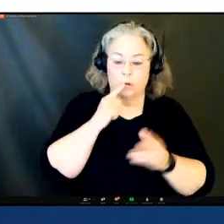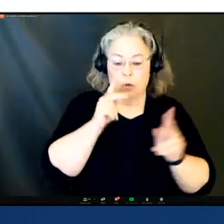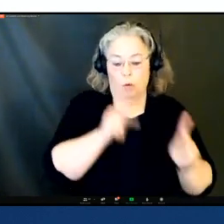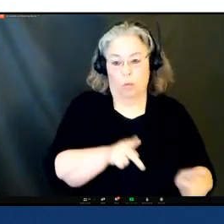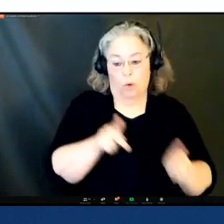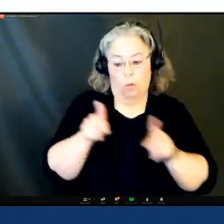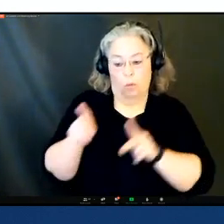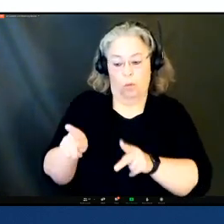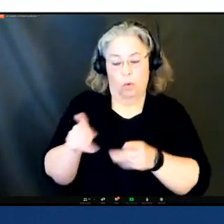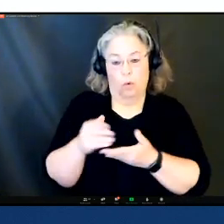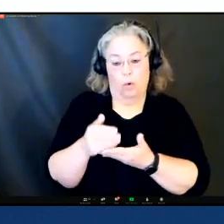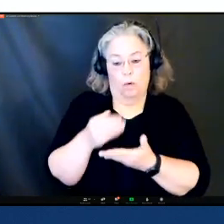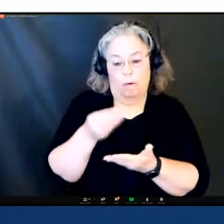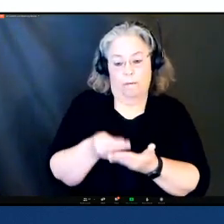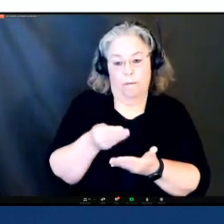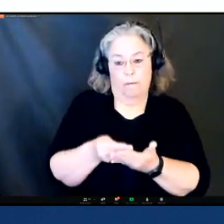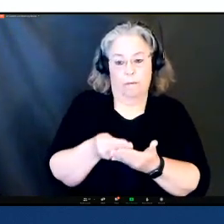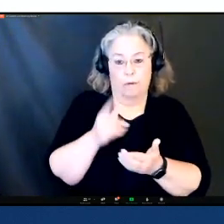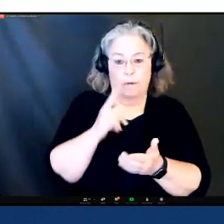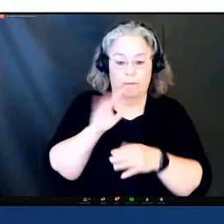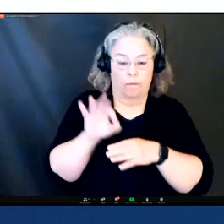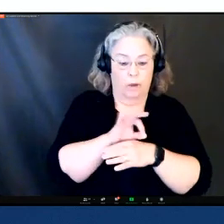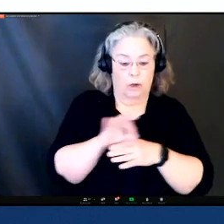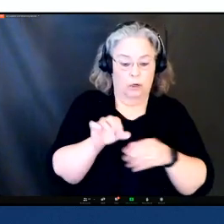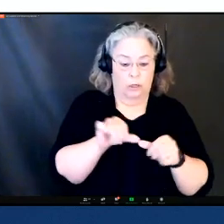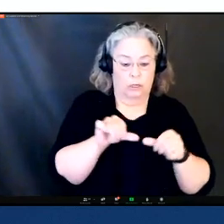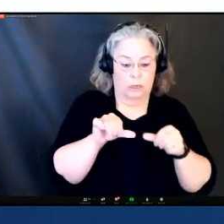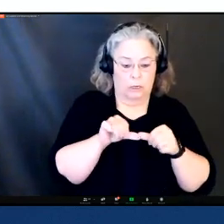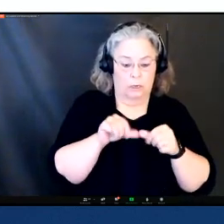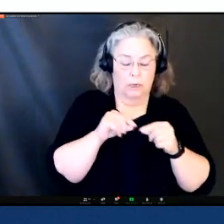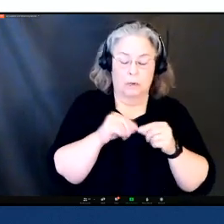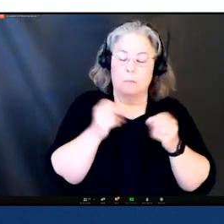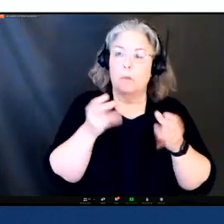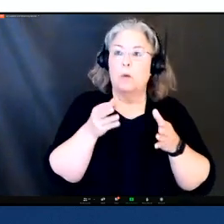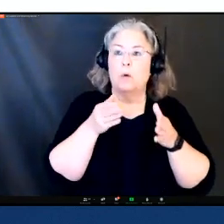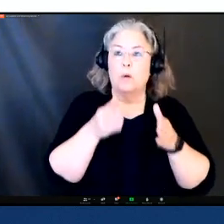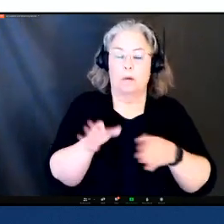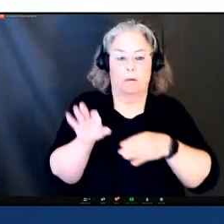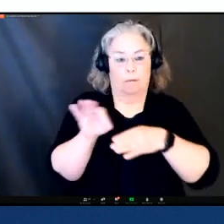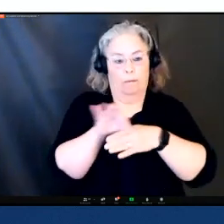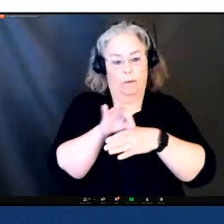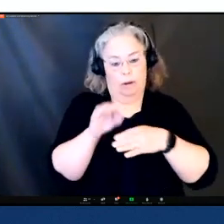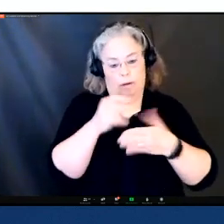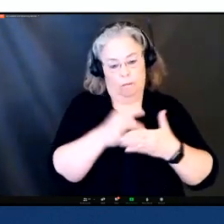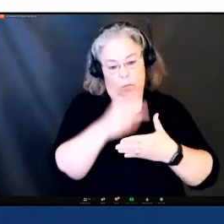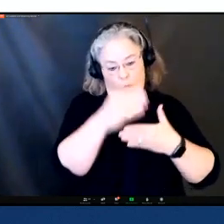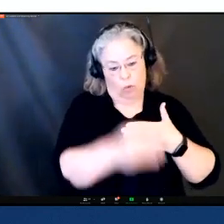that comes to a functional area from different sources is, in many ways, a function of the programs in those functional areas.